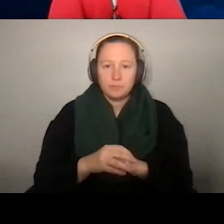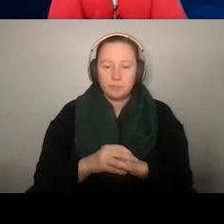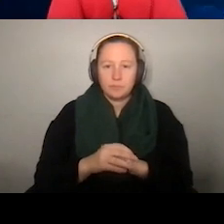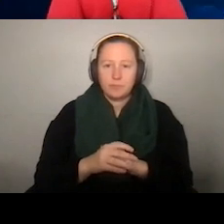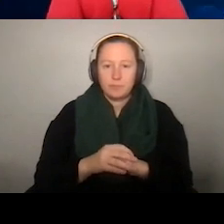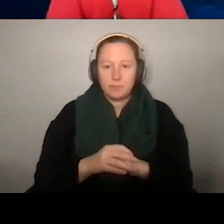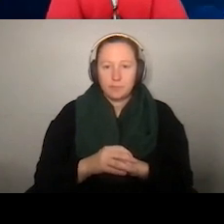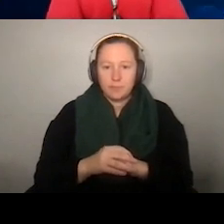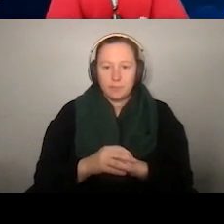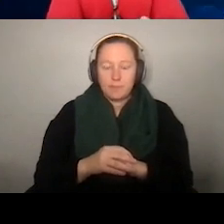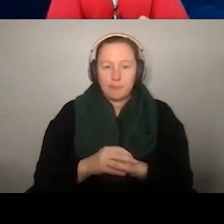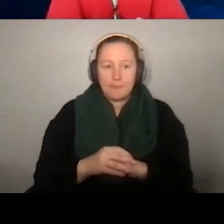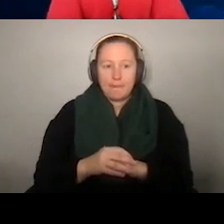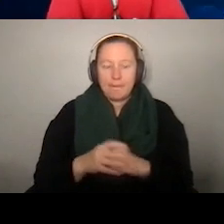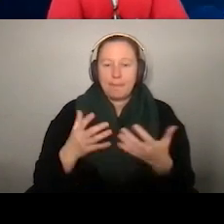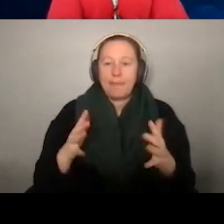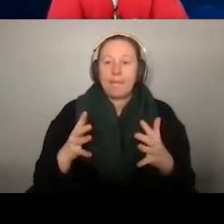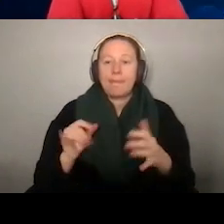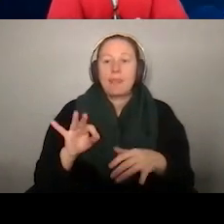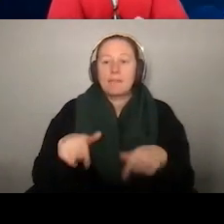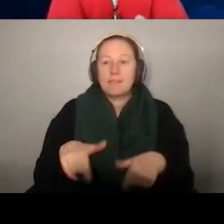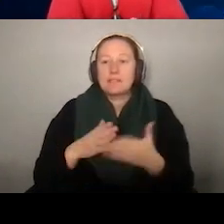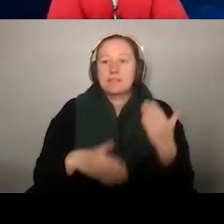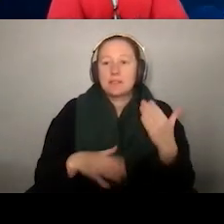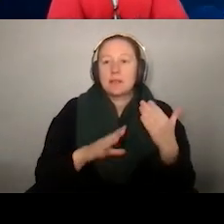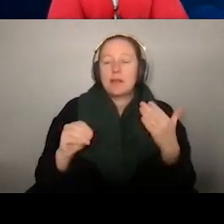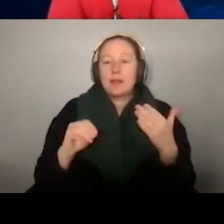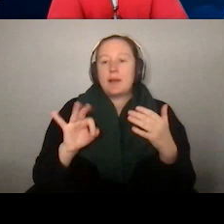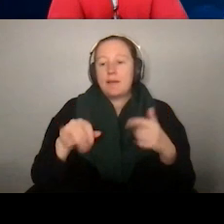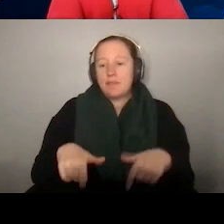That is the end of this section end of our presentation.